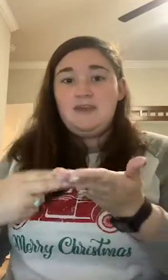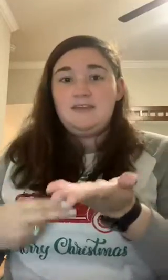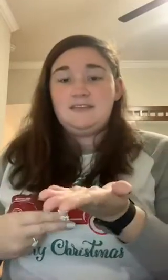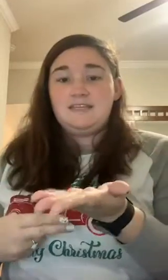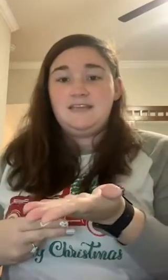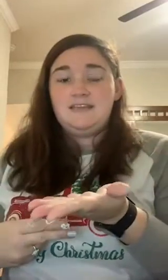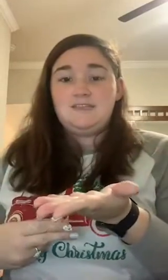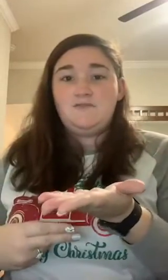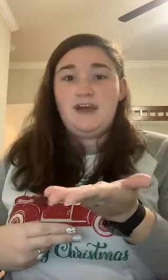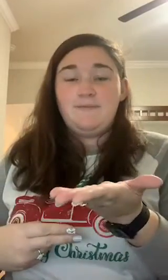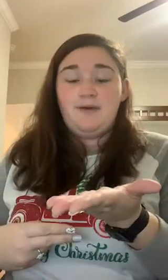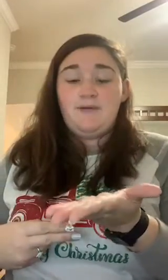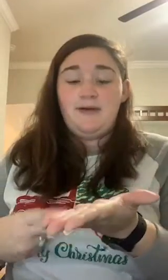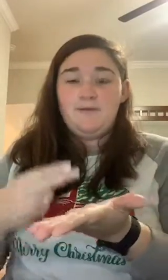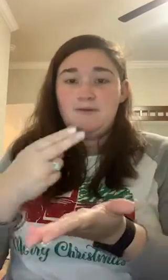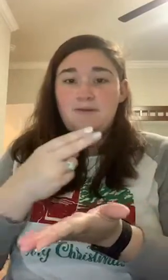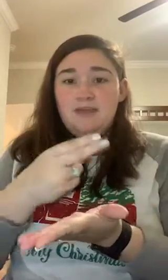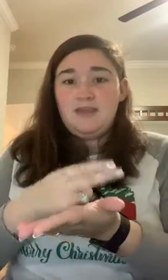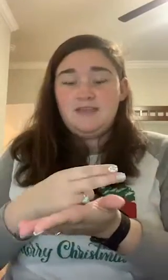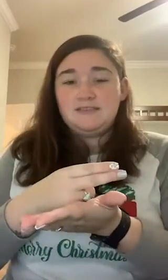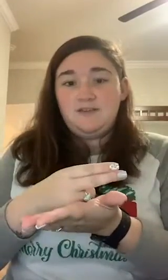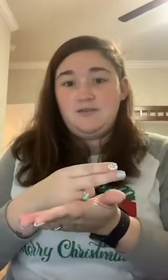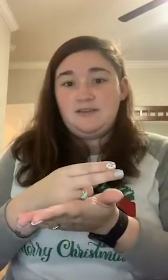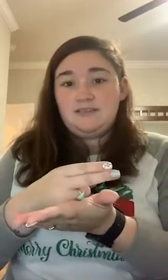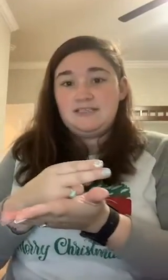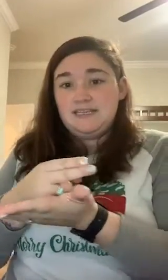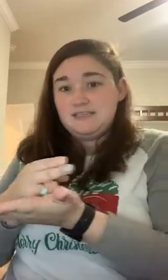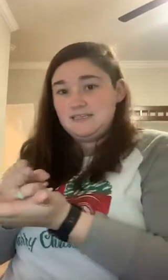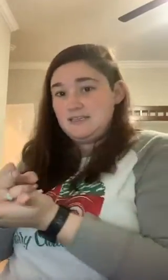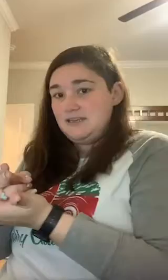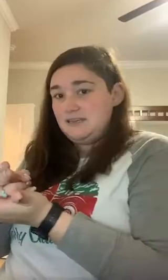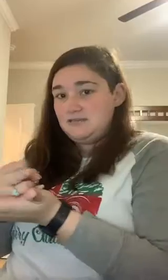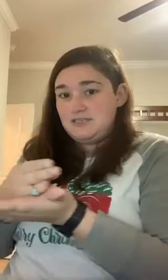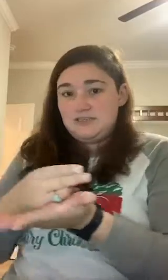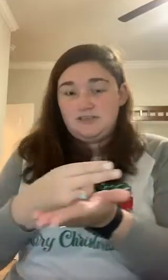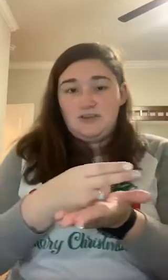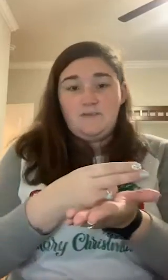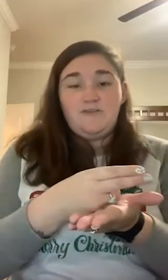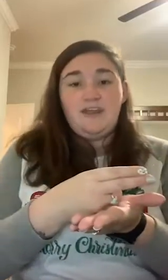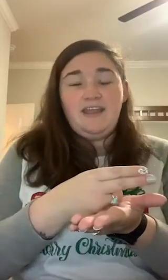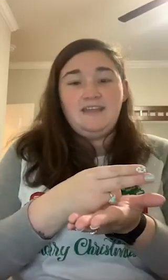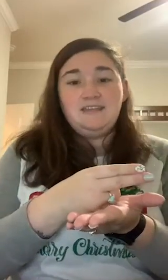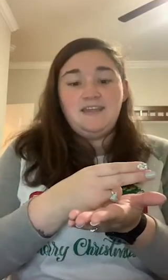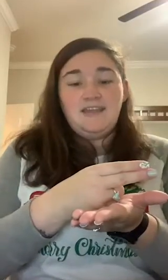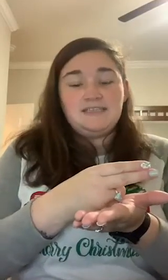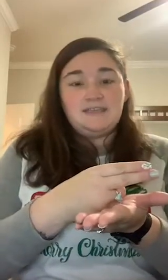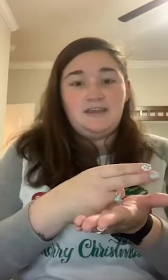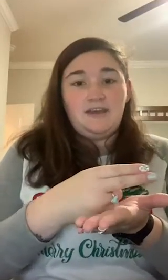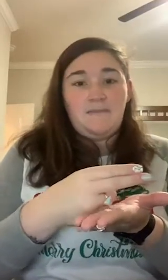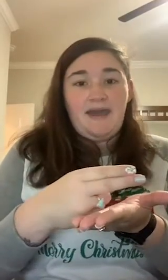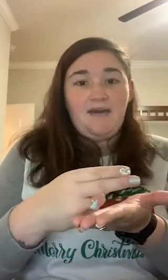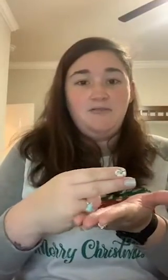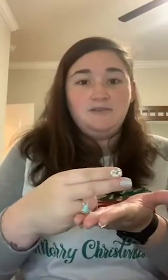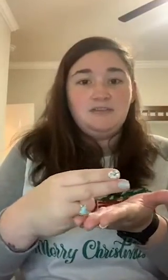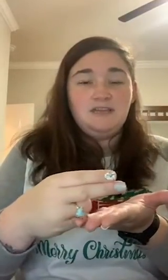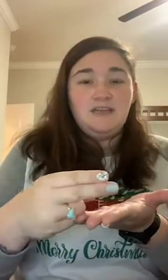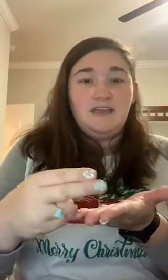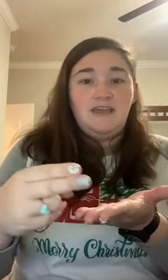this hand is flat palm up it's going to sit just on top of your hand. it's going to come out and